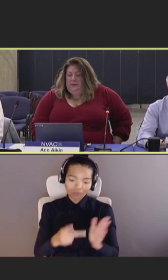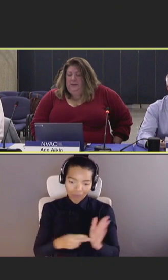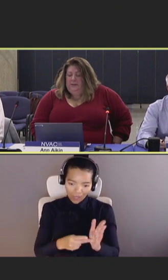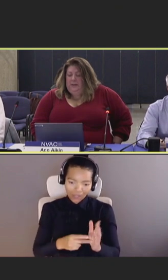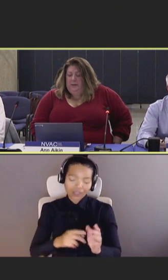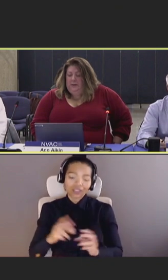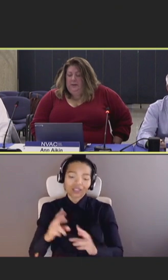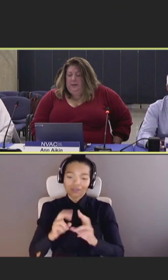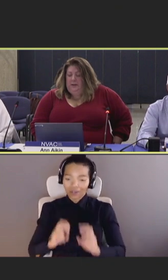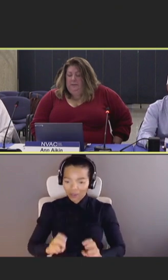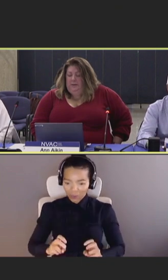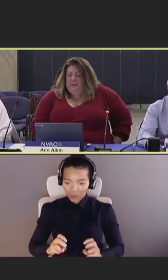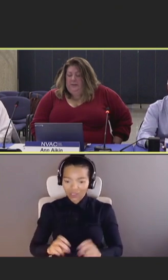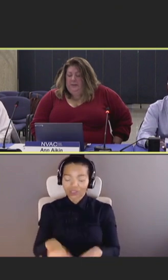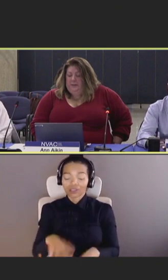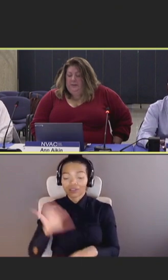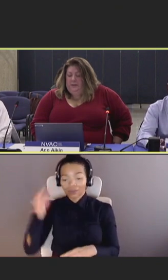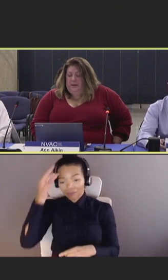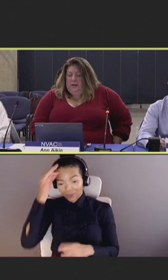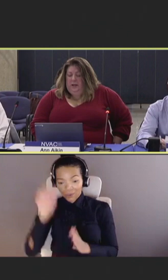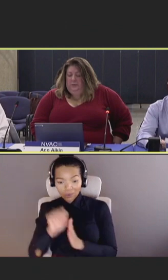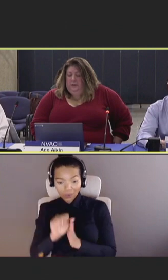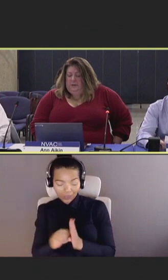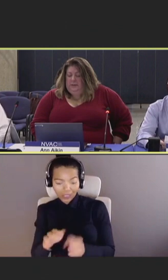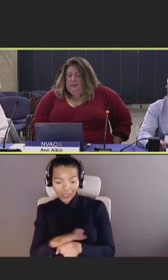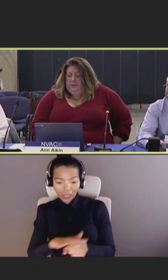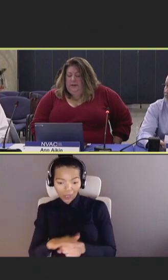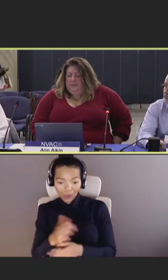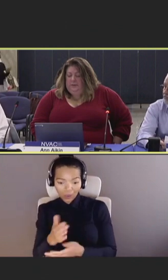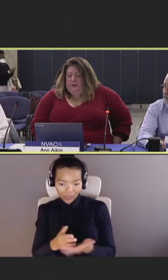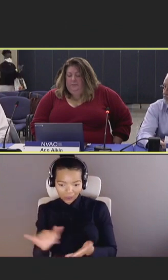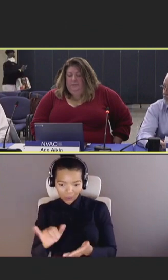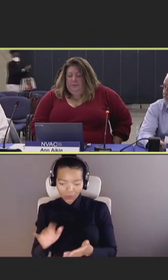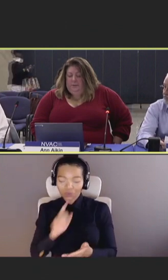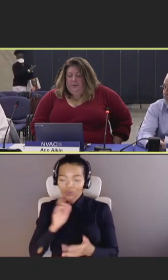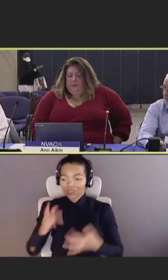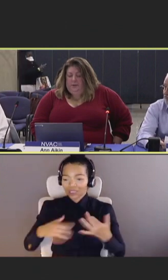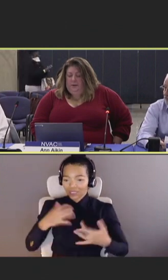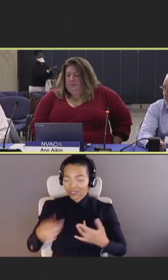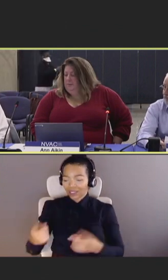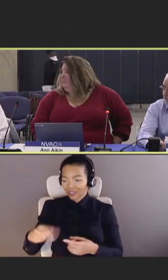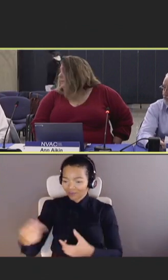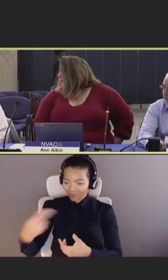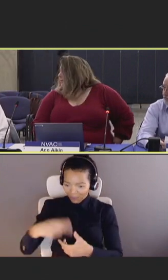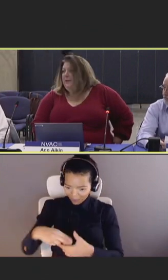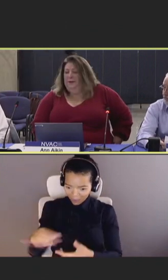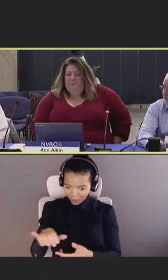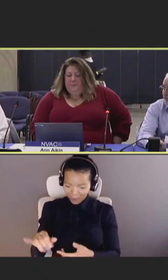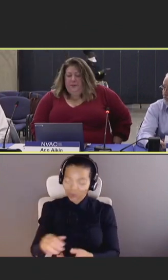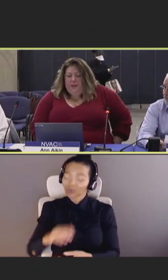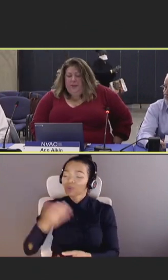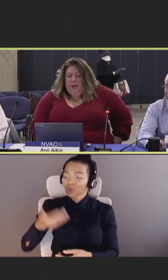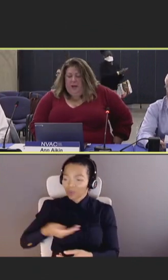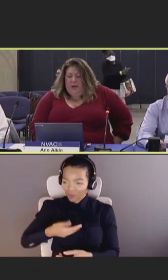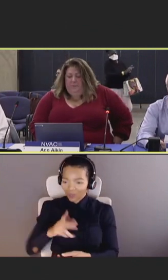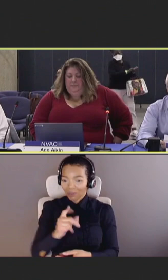state, local, and nonprofit sectors, and we are excited to have her on board. So, welcome, Kim.